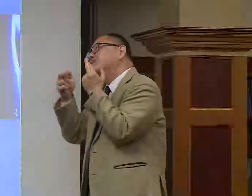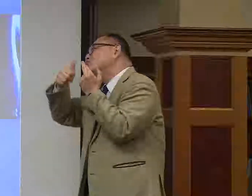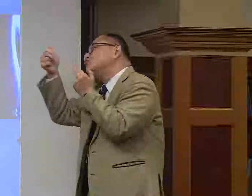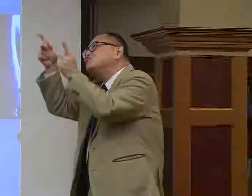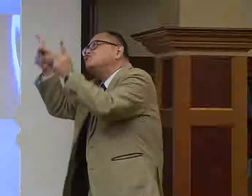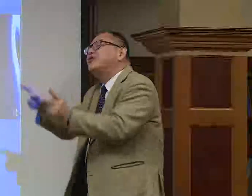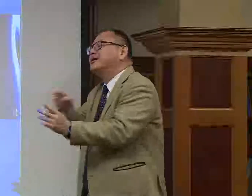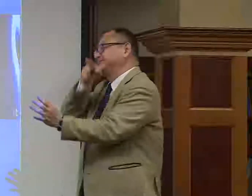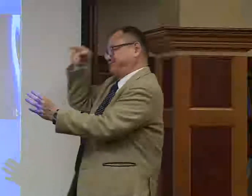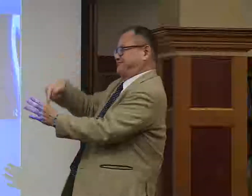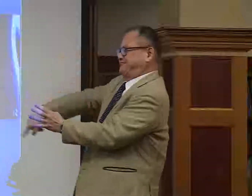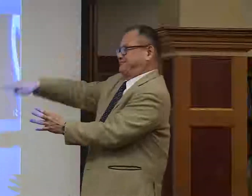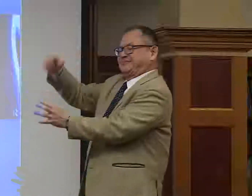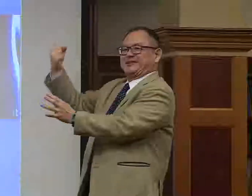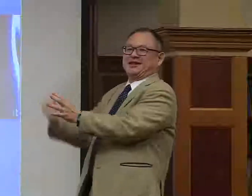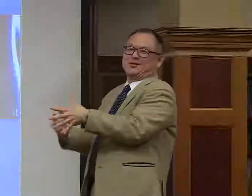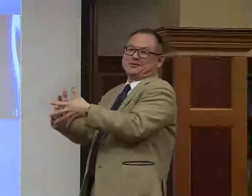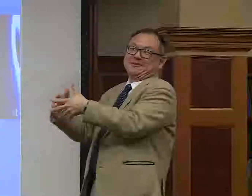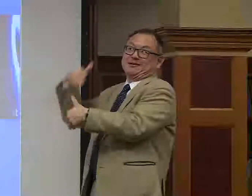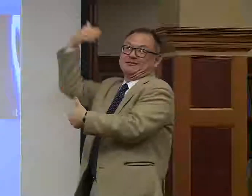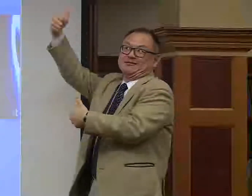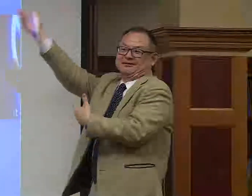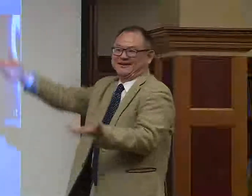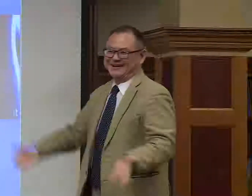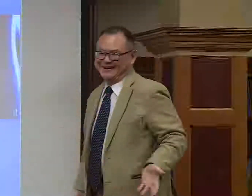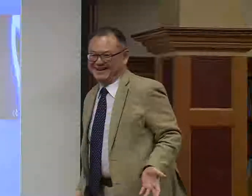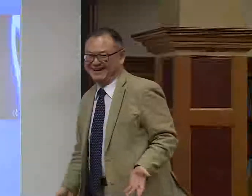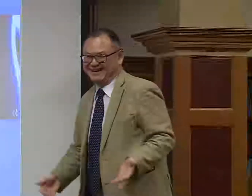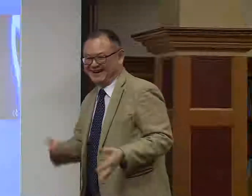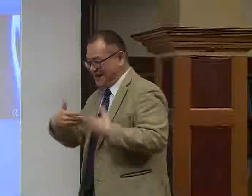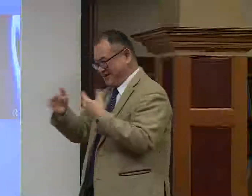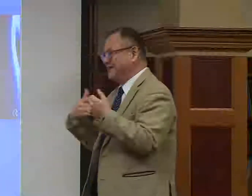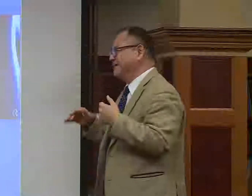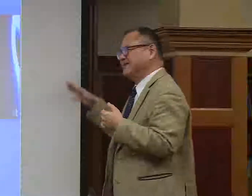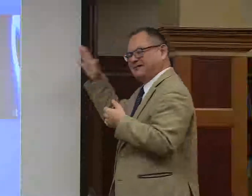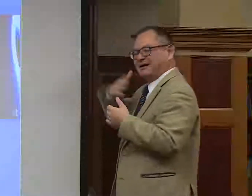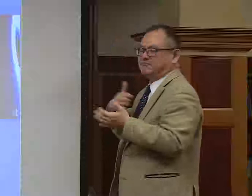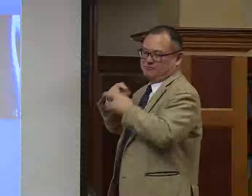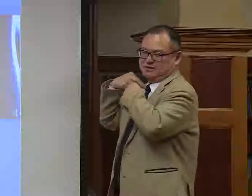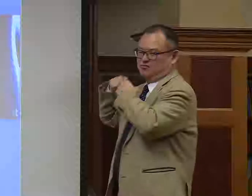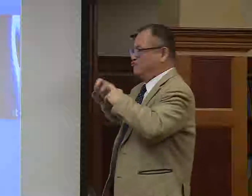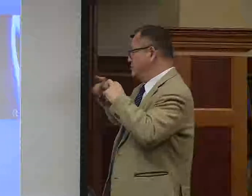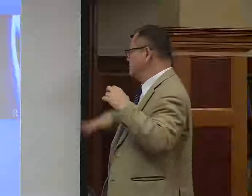So I might have somebody in the future join my team for work in South America,